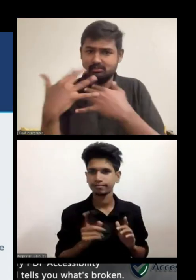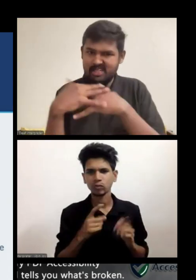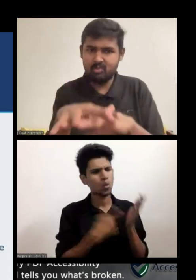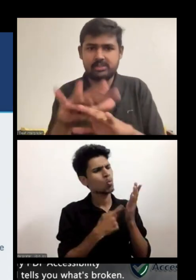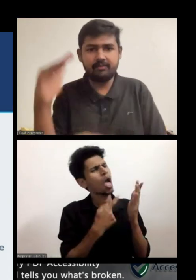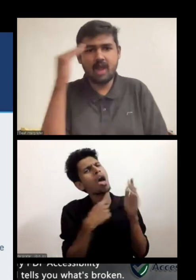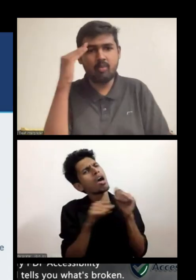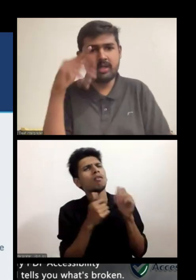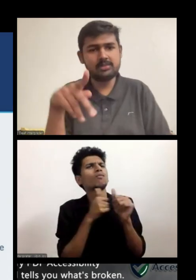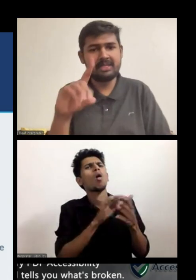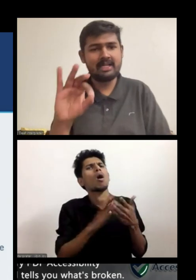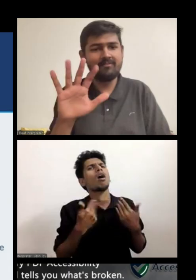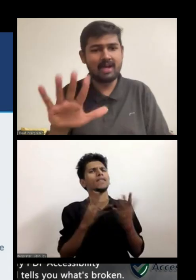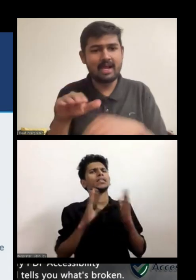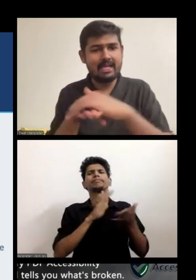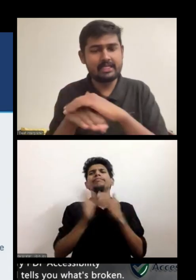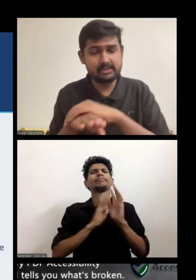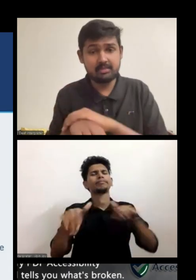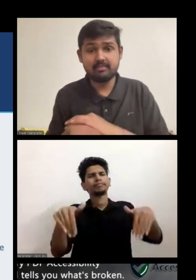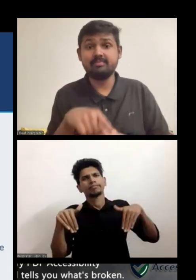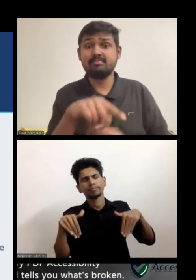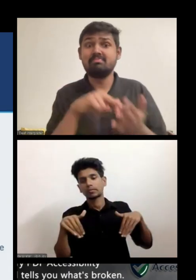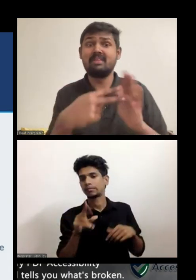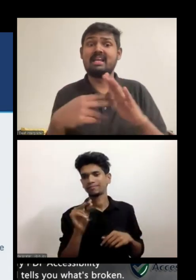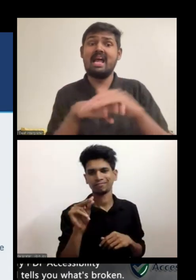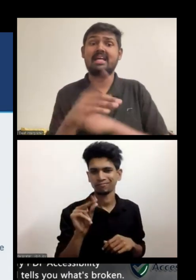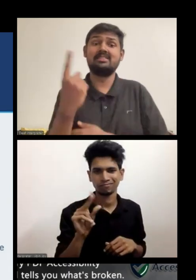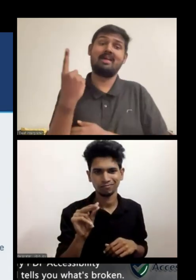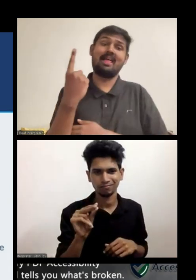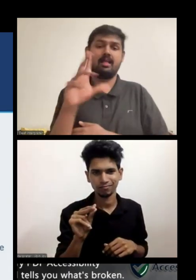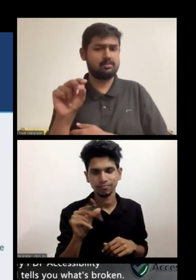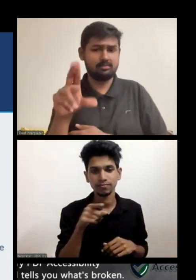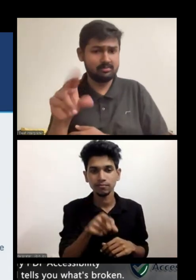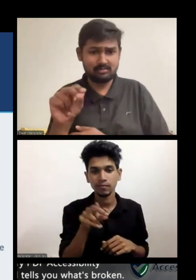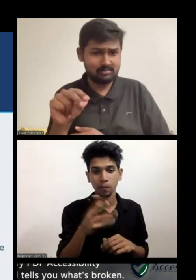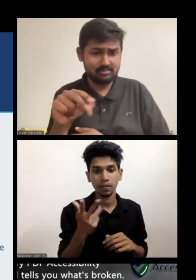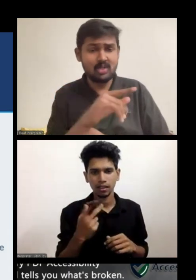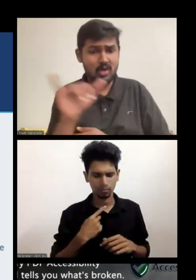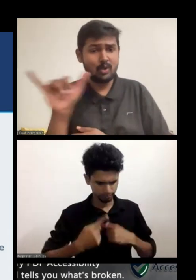It's an activity that you have to perform in your daily day to day life for organizations government